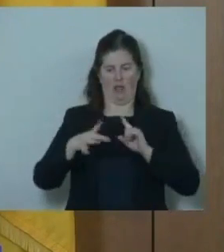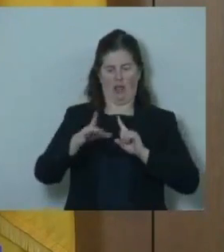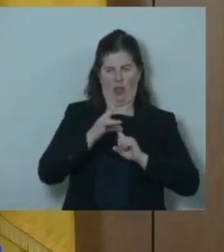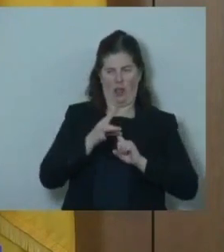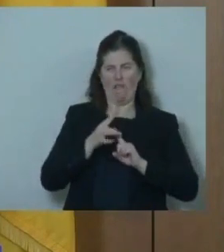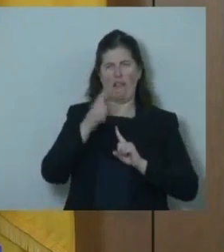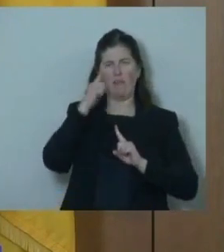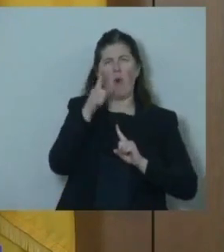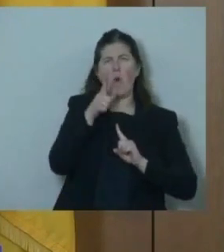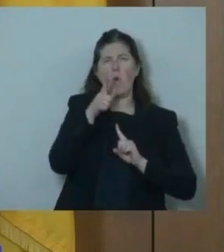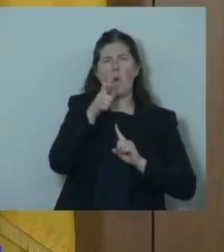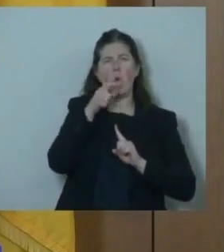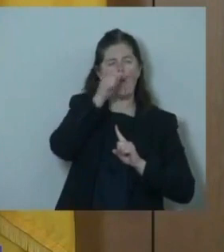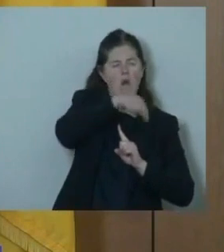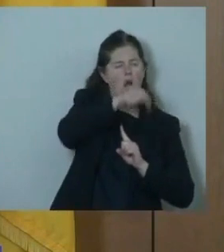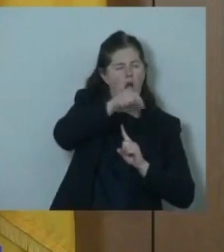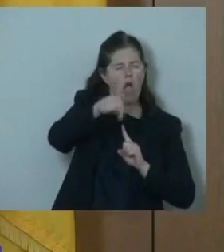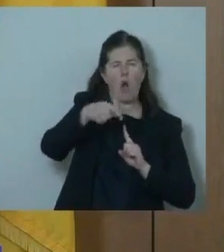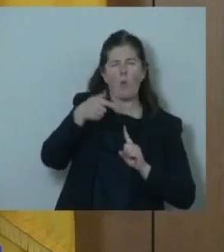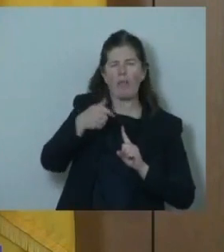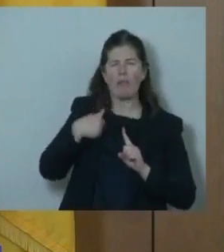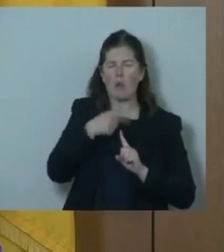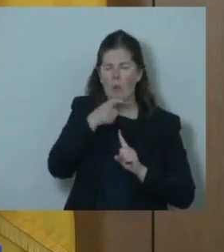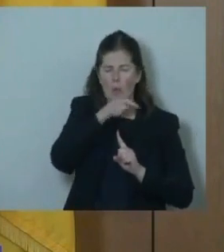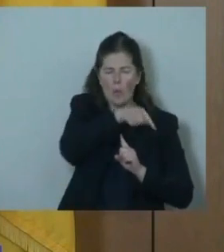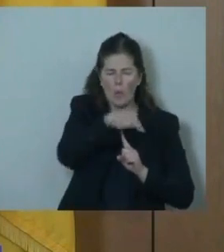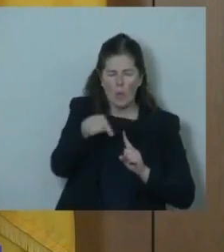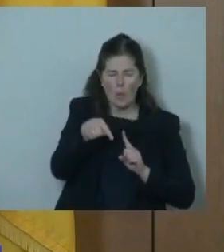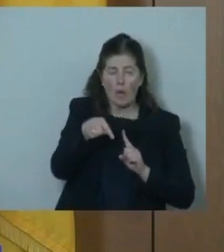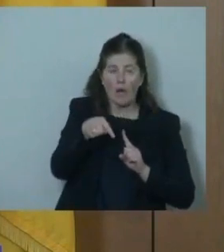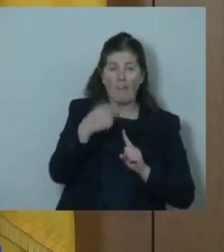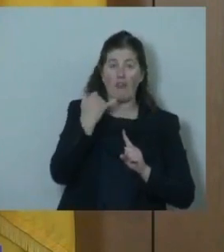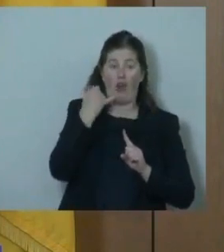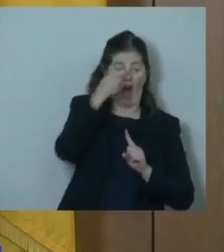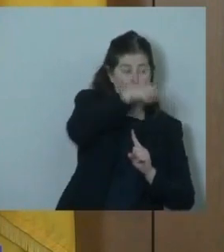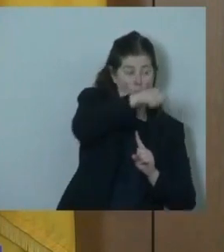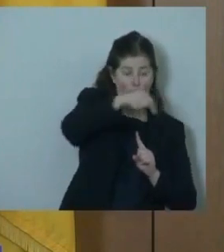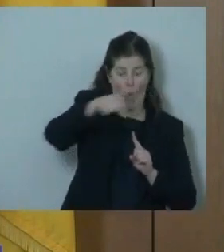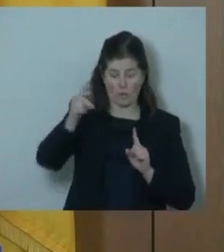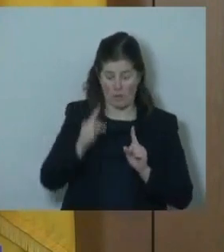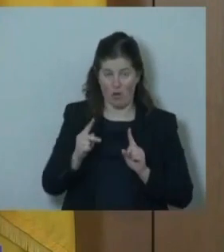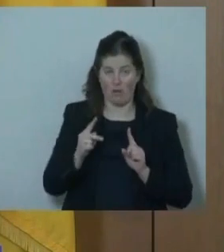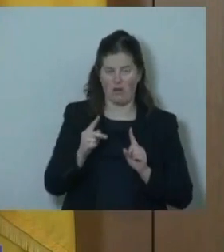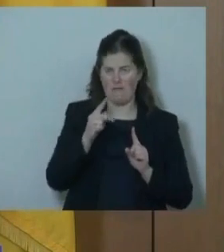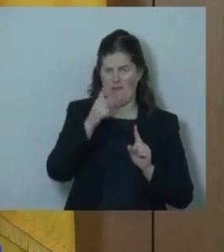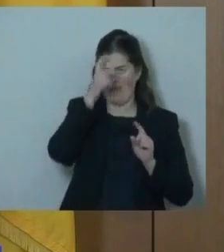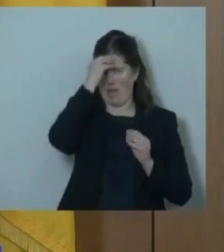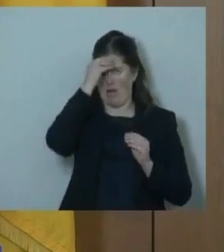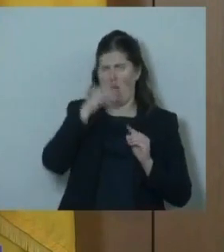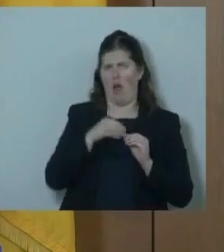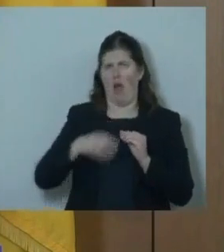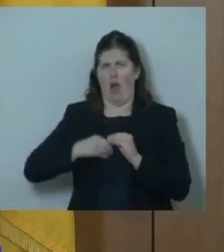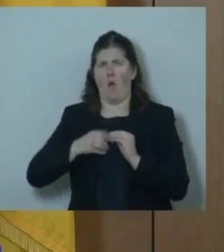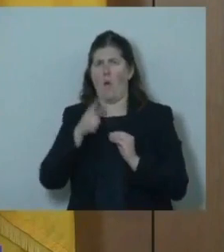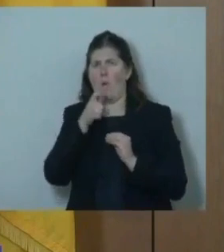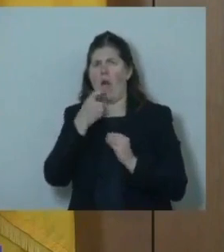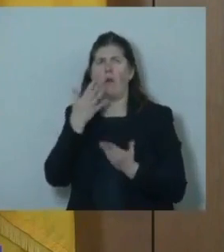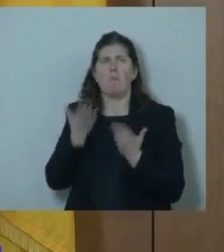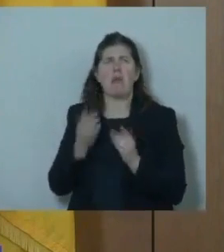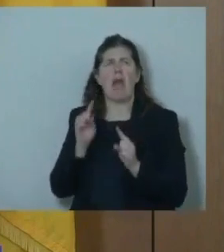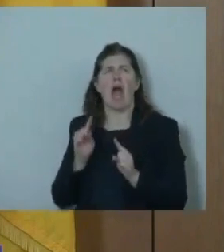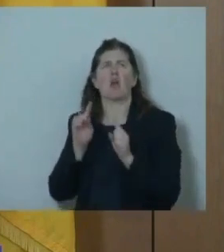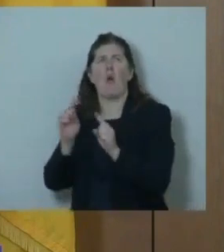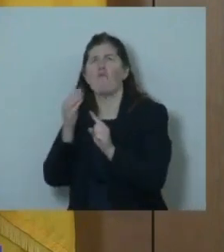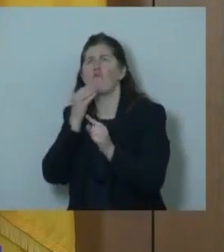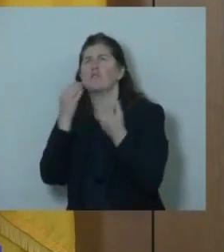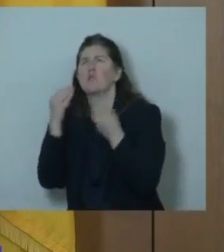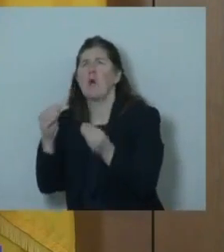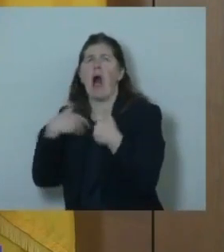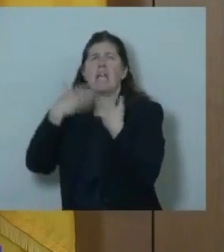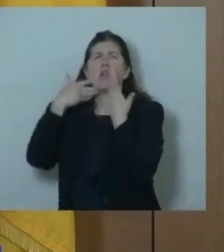YOU MIGHT IMAGINE IF I AM COVID-19 POSITIVE, AND I’M NOT, THEN I HAVE TO THINK ABOUT EVERYONE THAT MIGHT HAVE BEEN IN CONTACT WITH ME.